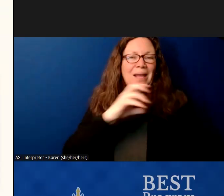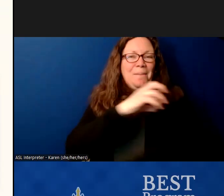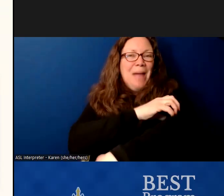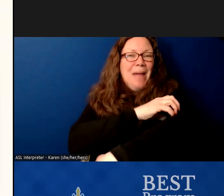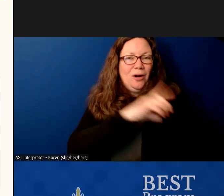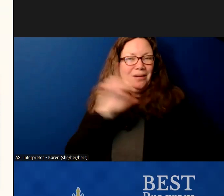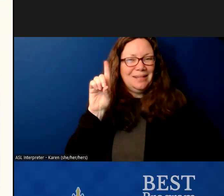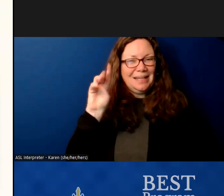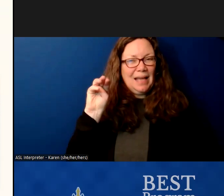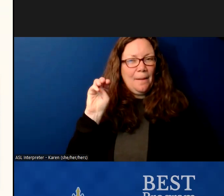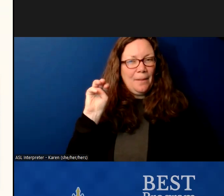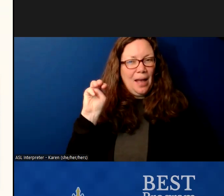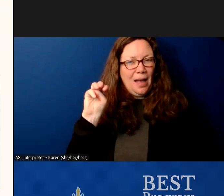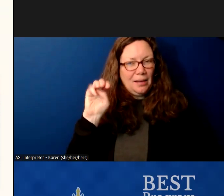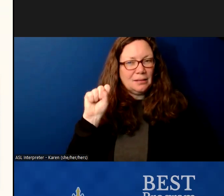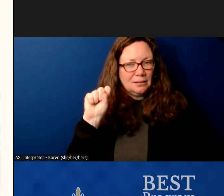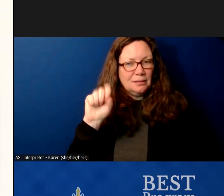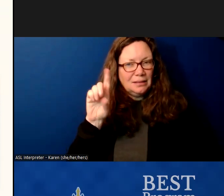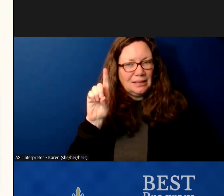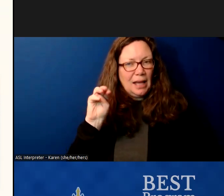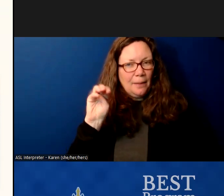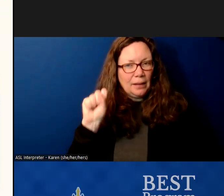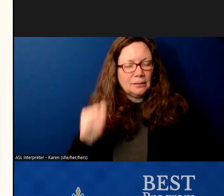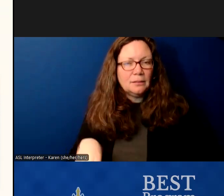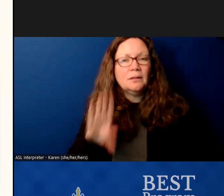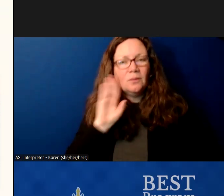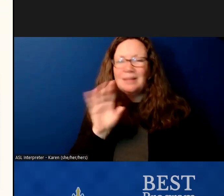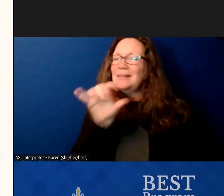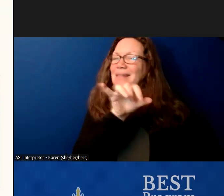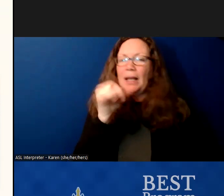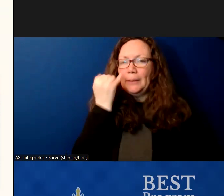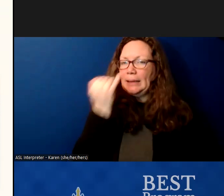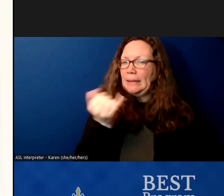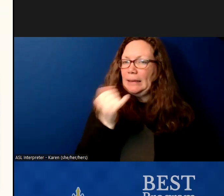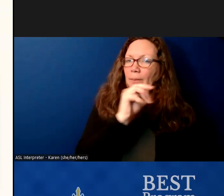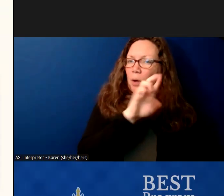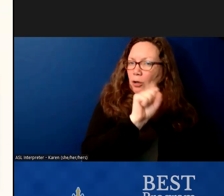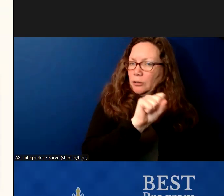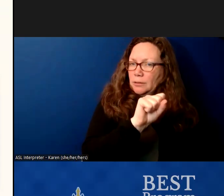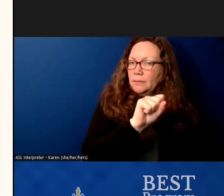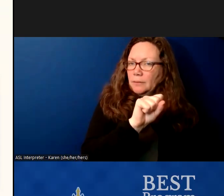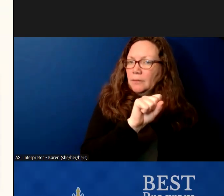We have a specific folder for them for right now. That structure may change, but rest assured all the links will be the same.